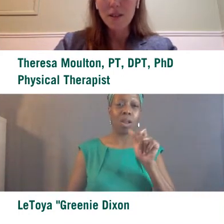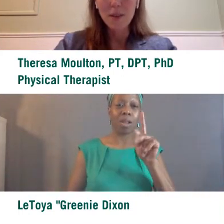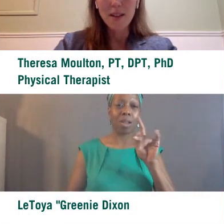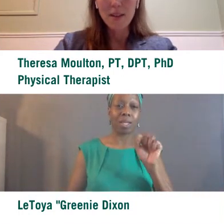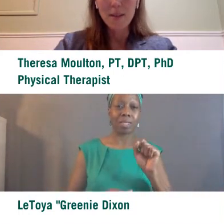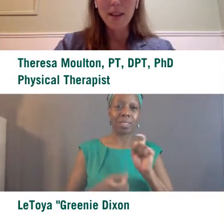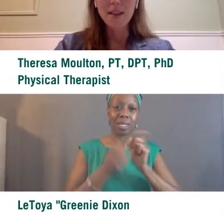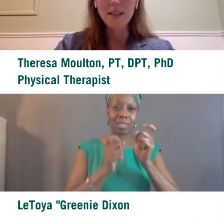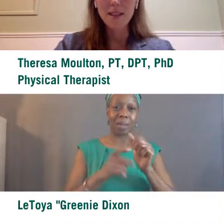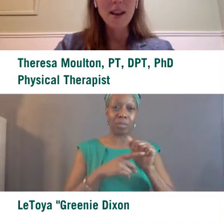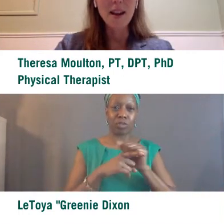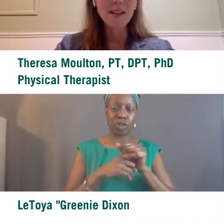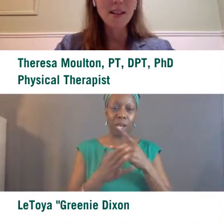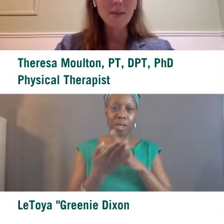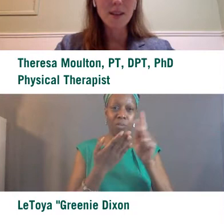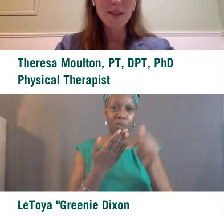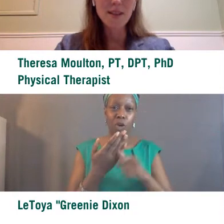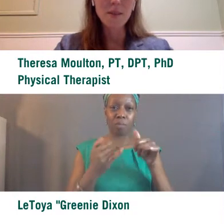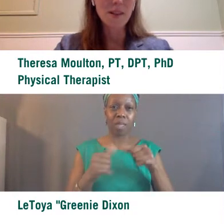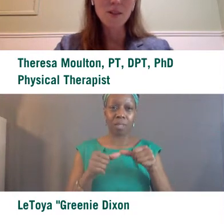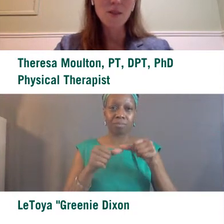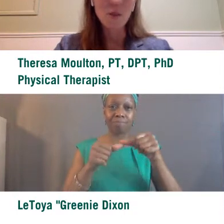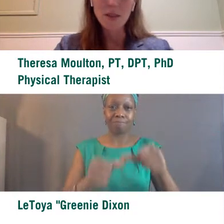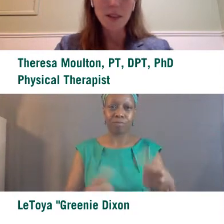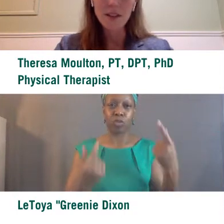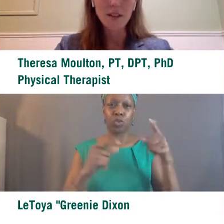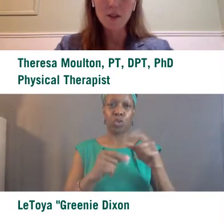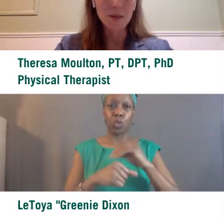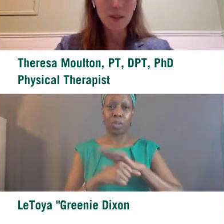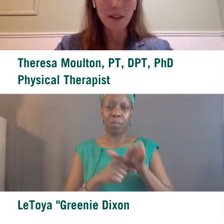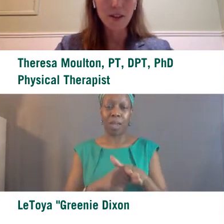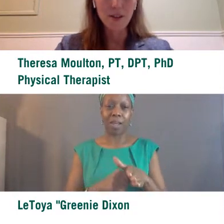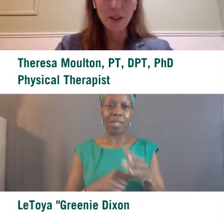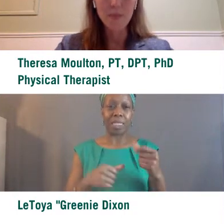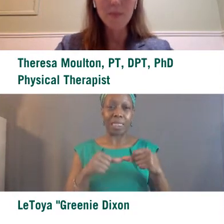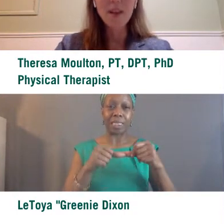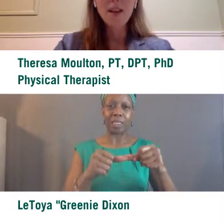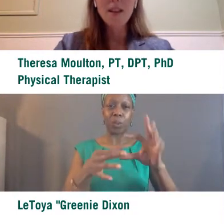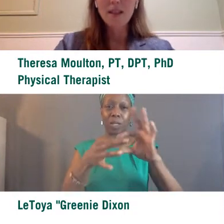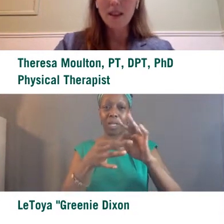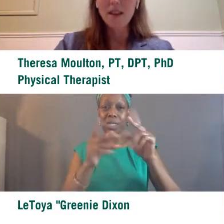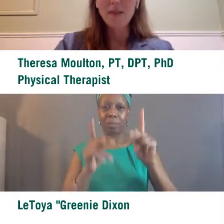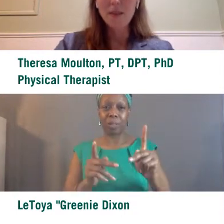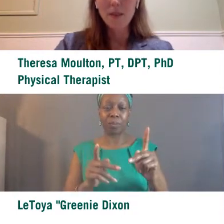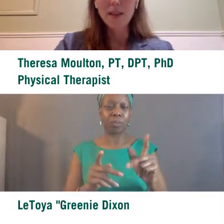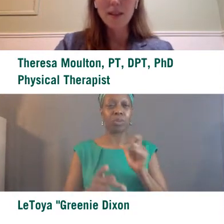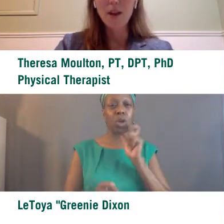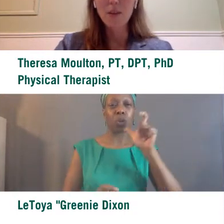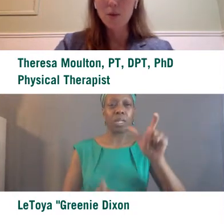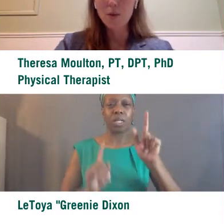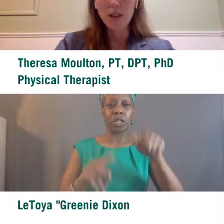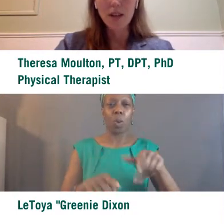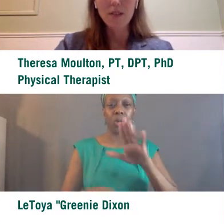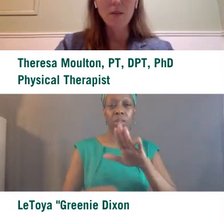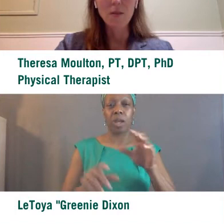in the pandemic and is connecting in ways that mean that you don't need to go to their gym. That they can find ways to help you train